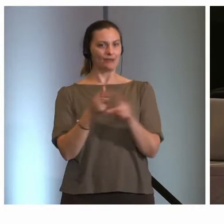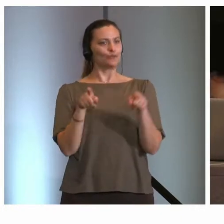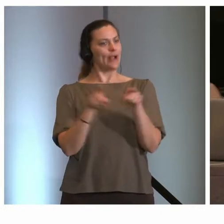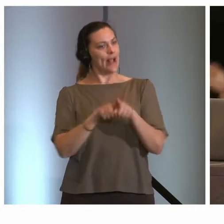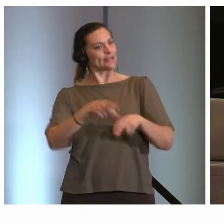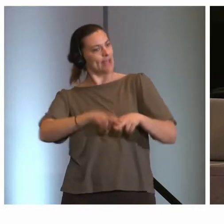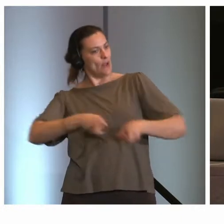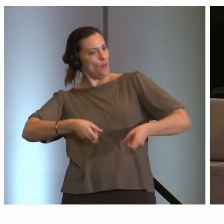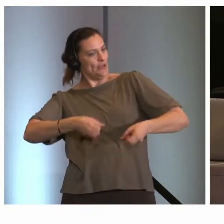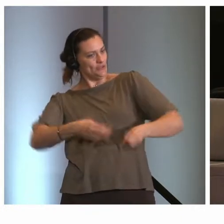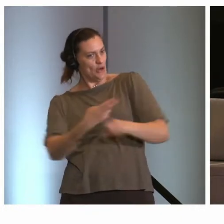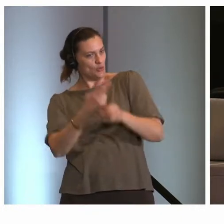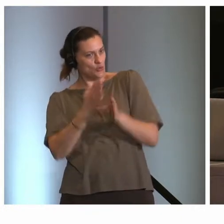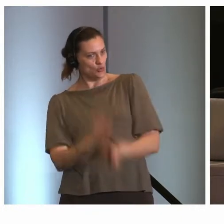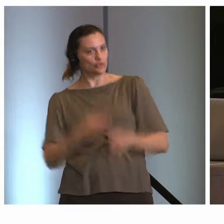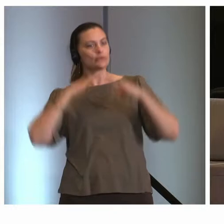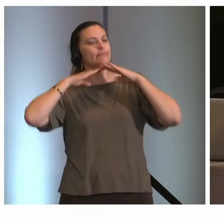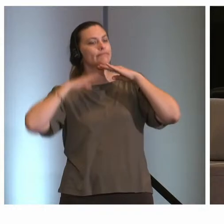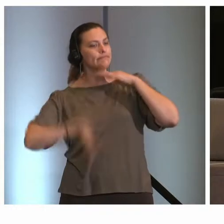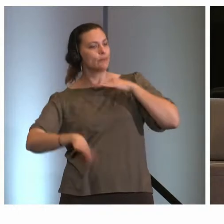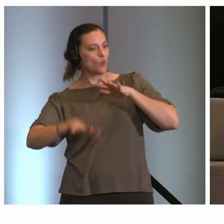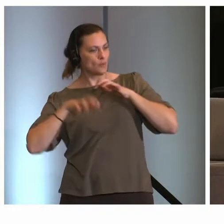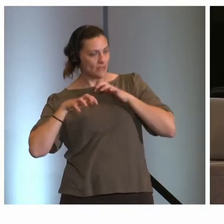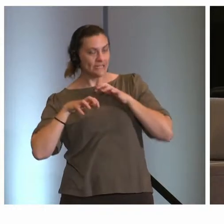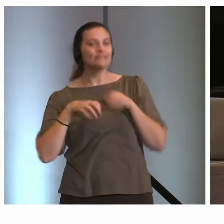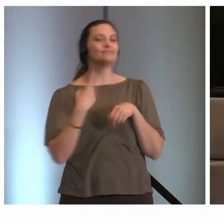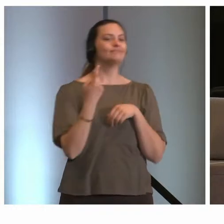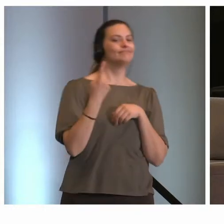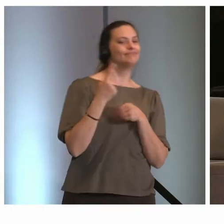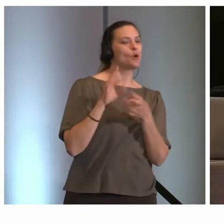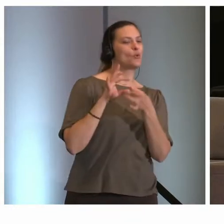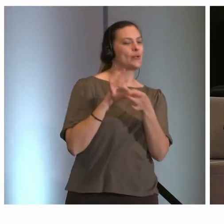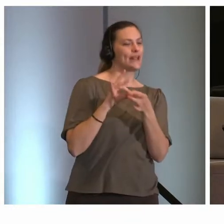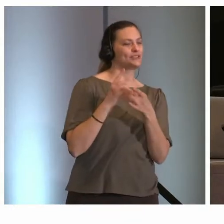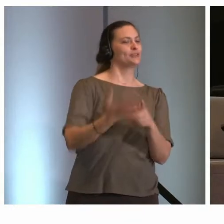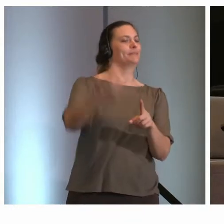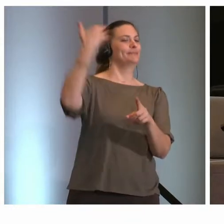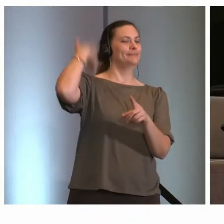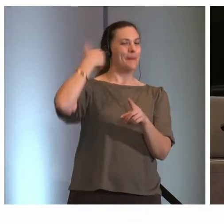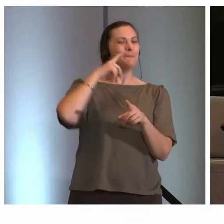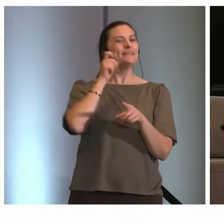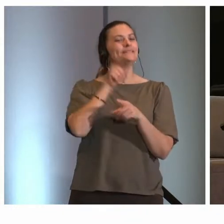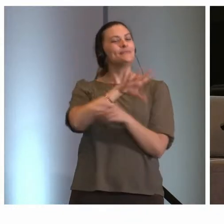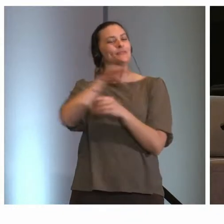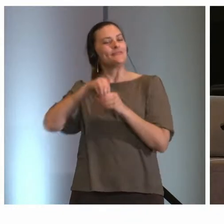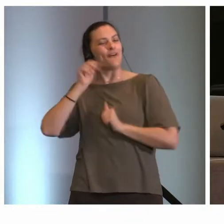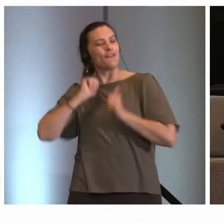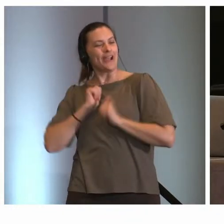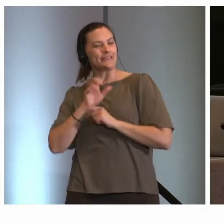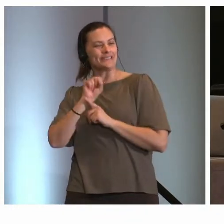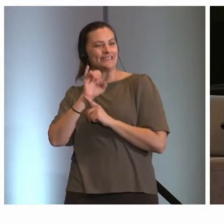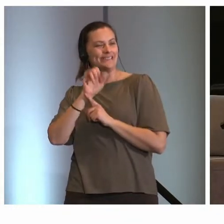user, who -- is quadriplegic so I -- have a relationship with